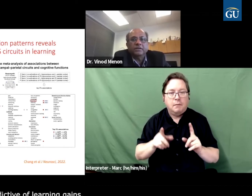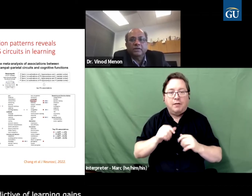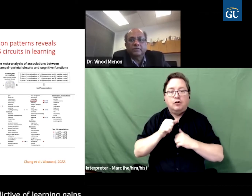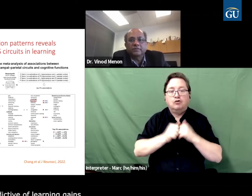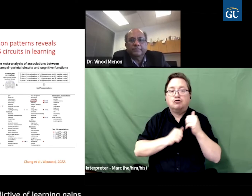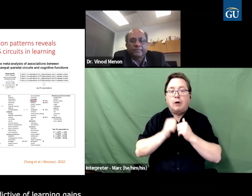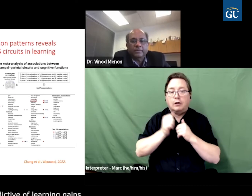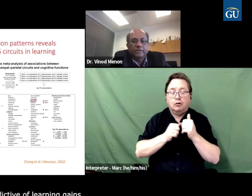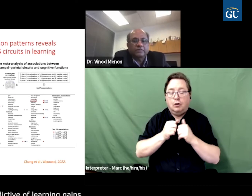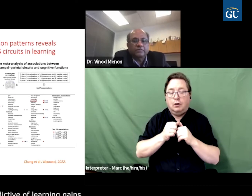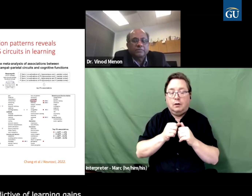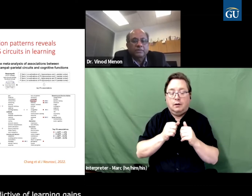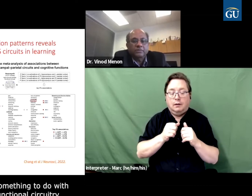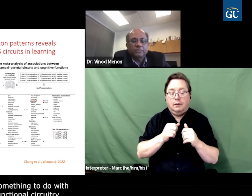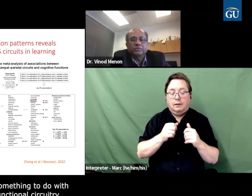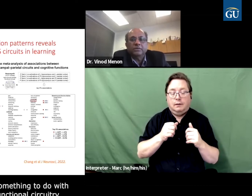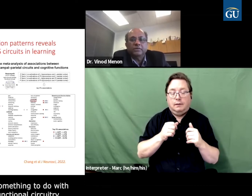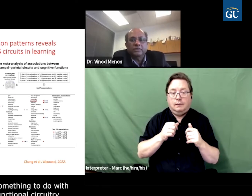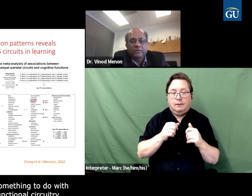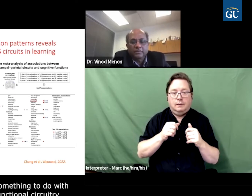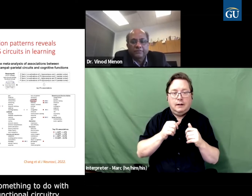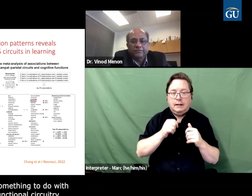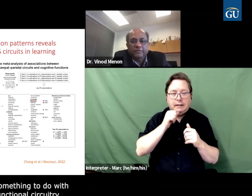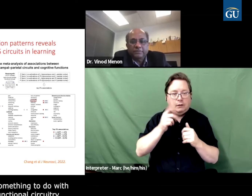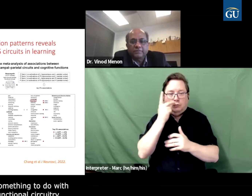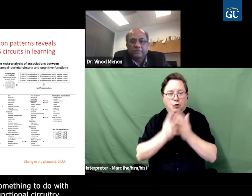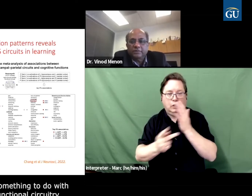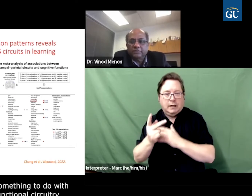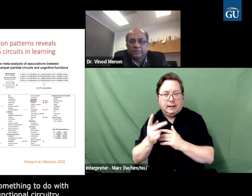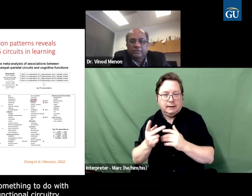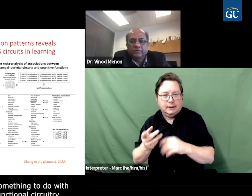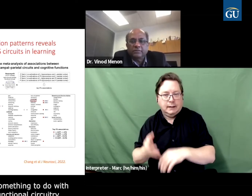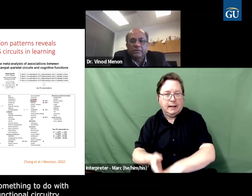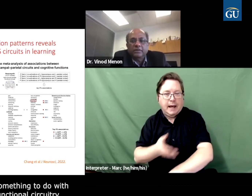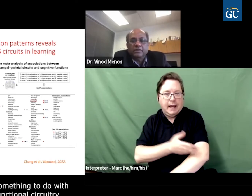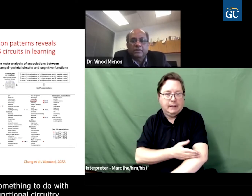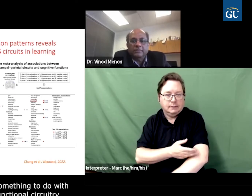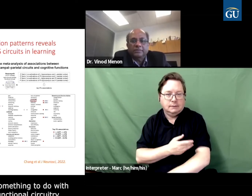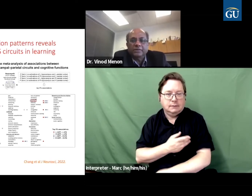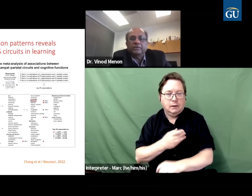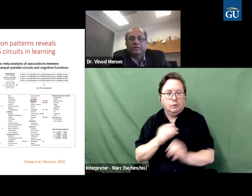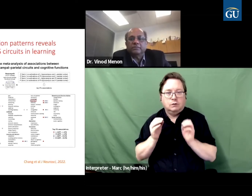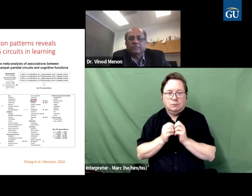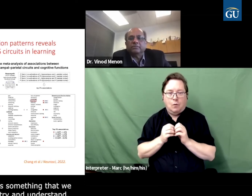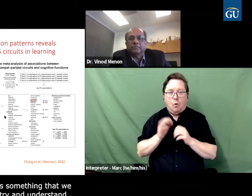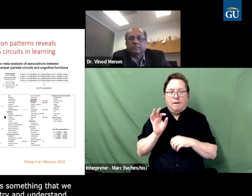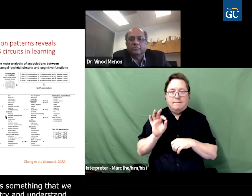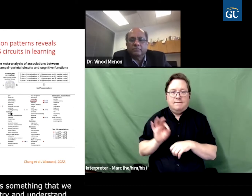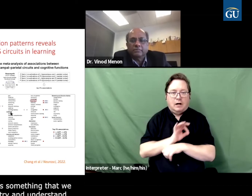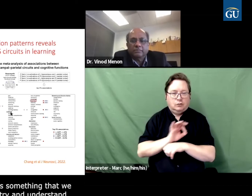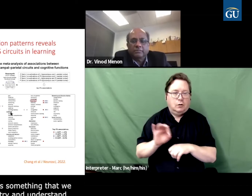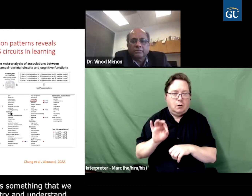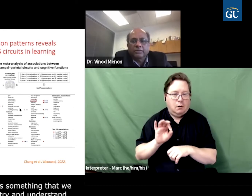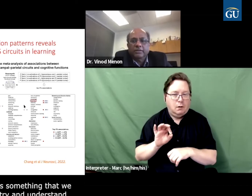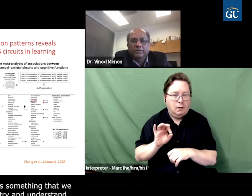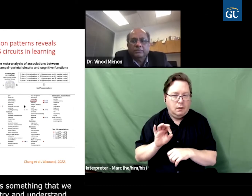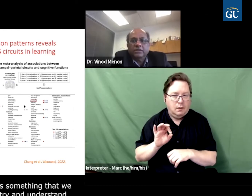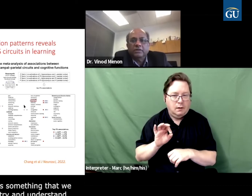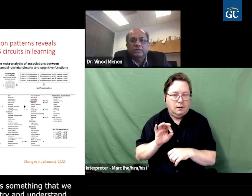predictive of learning gains it had something to do with a functional circuitry